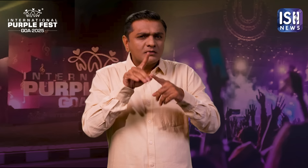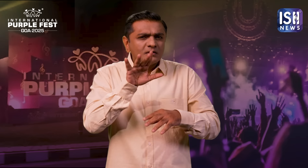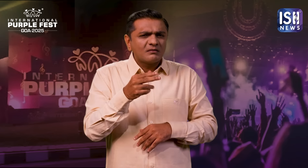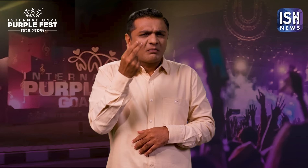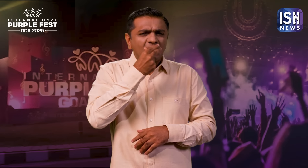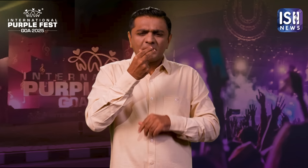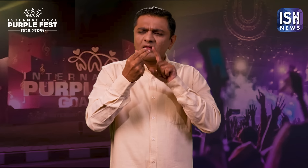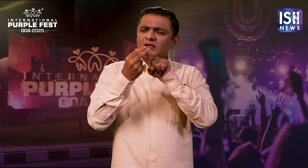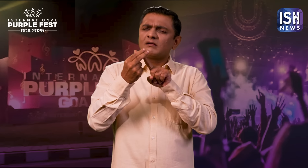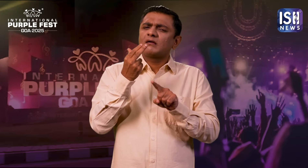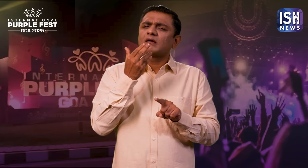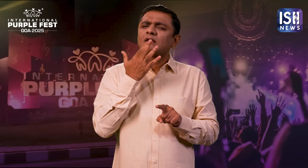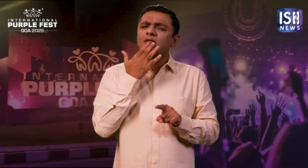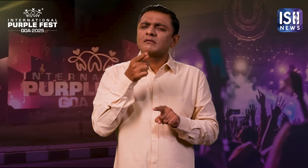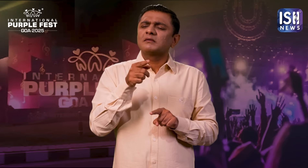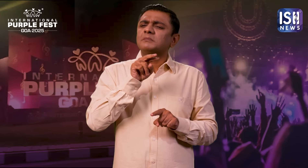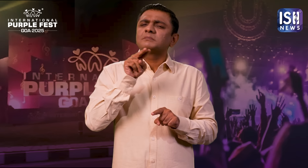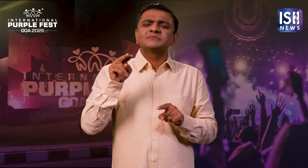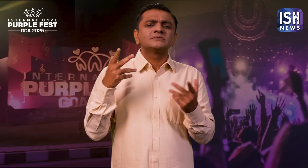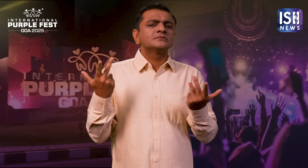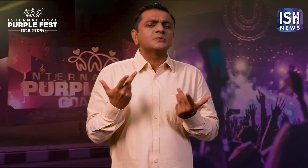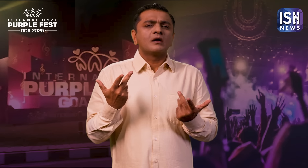Why the colour purple?